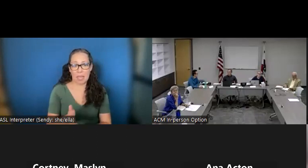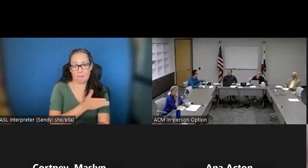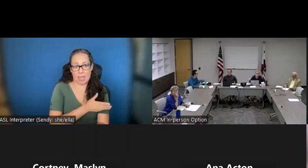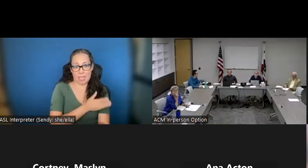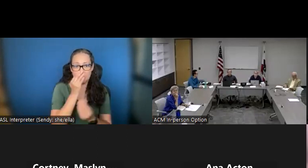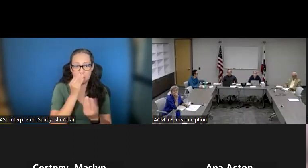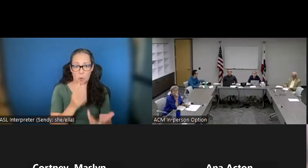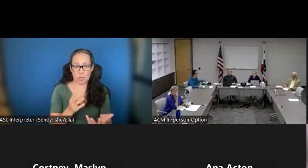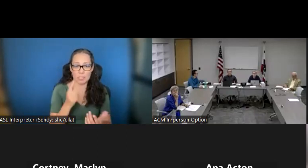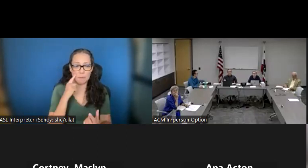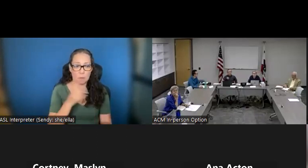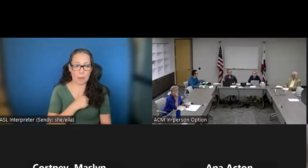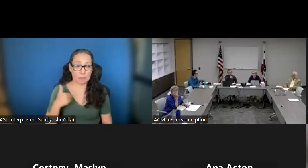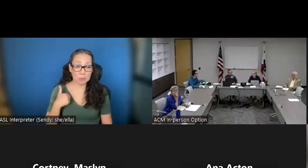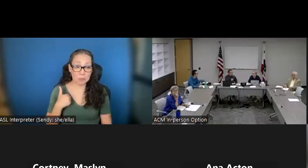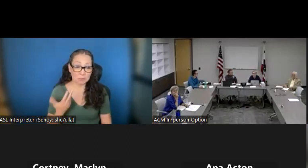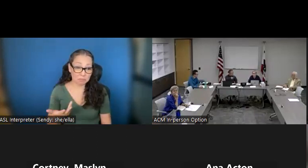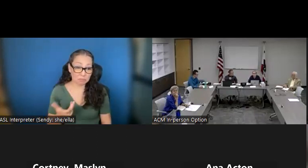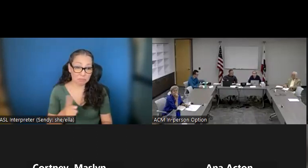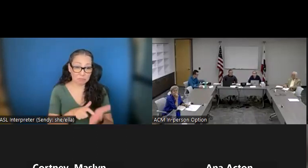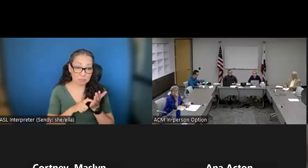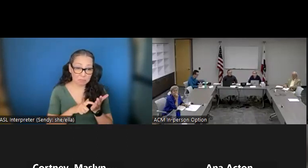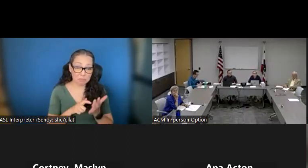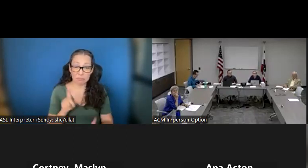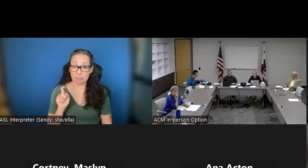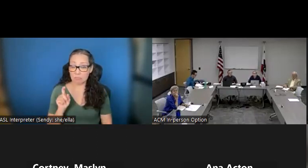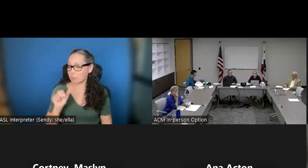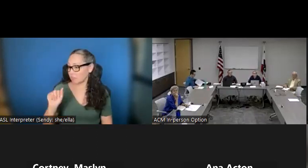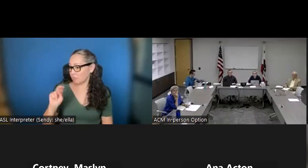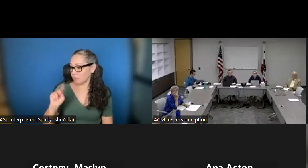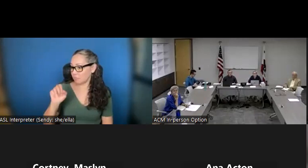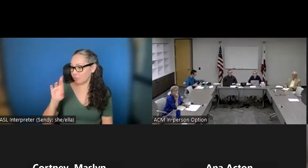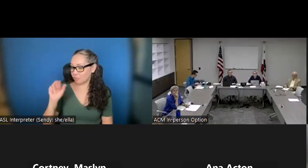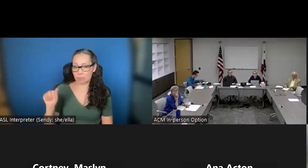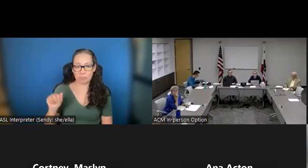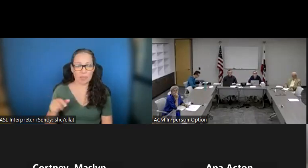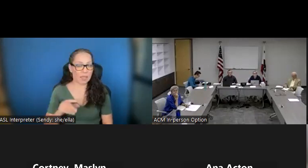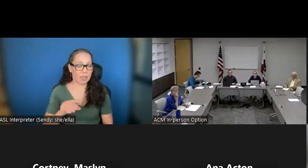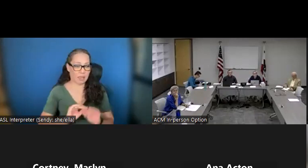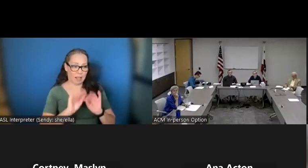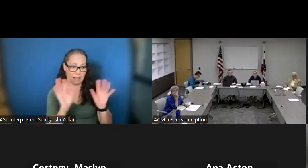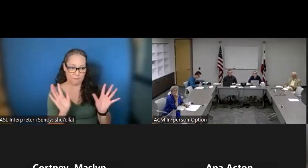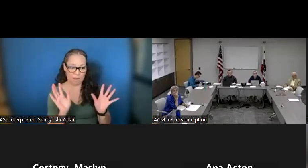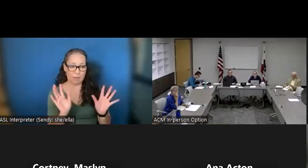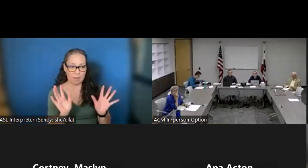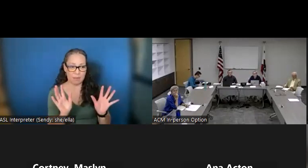for members oh yeah sorry Andrea just to good morning just to clarify there will still be a